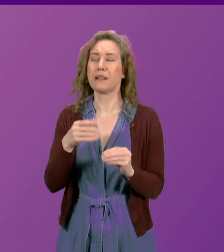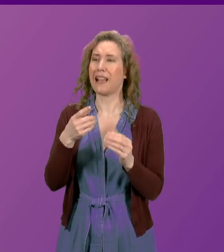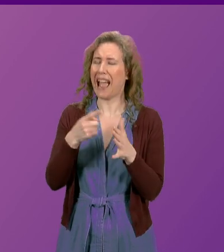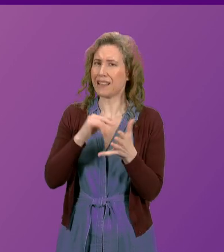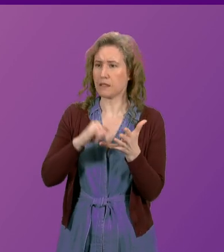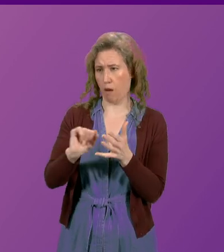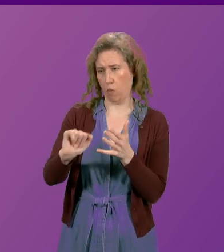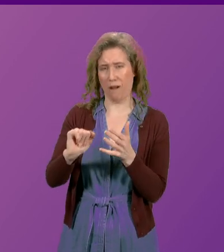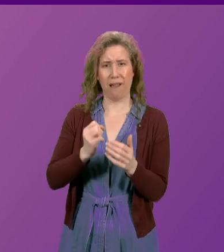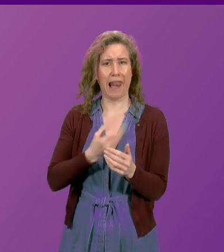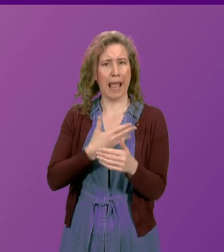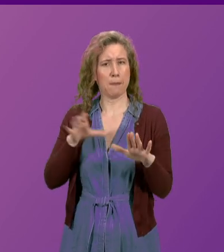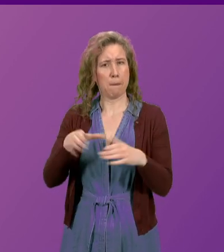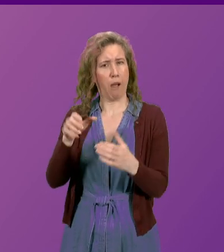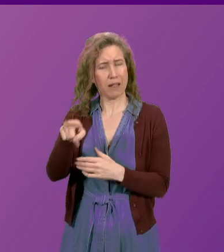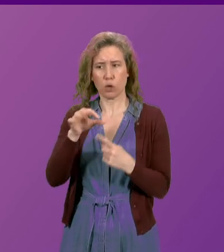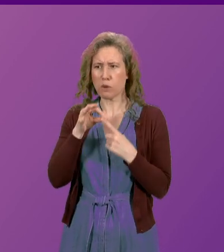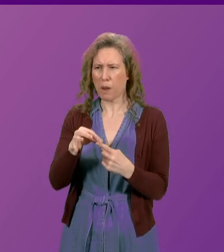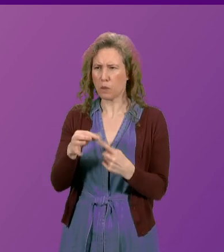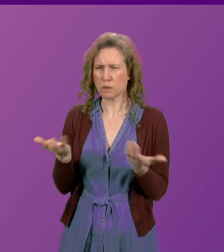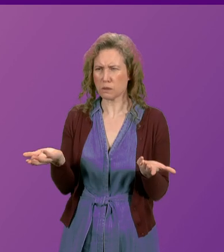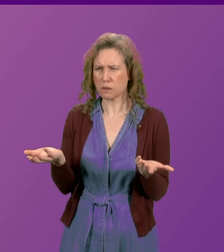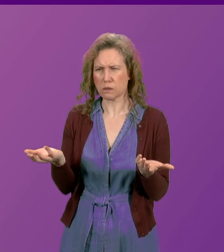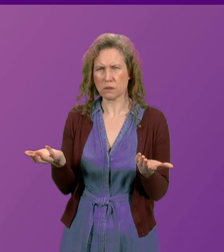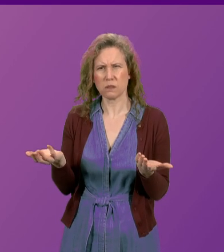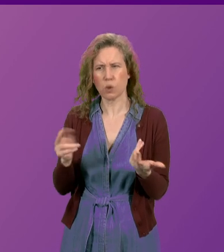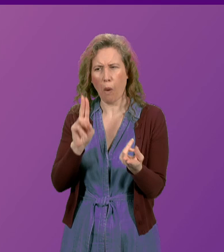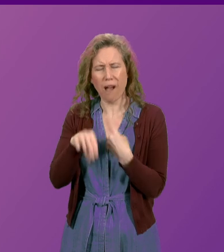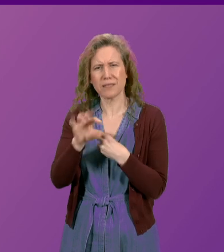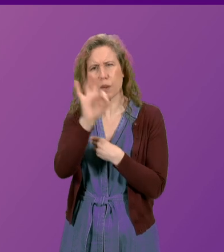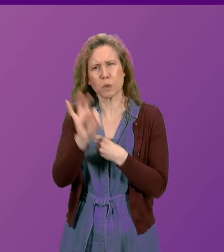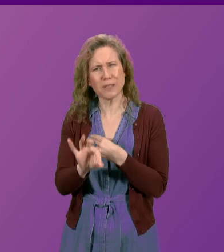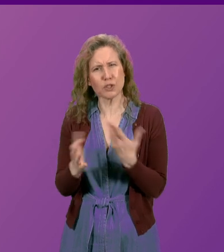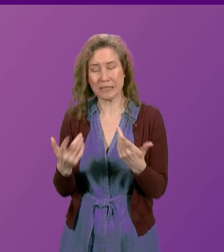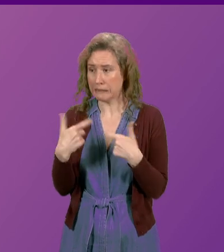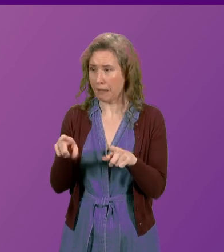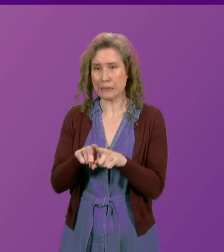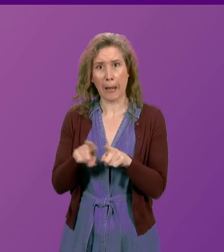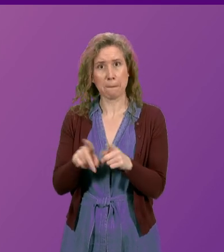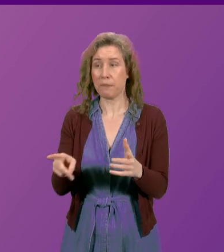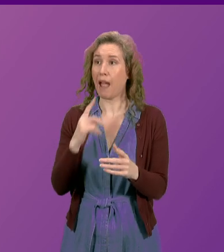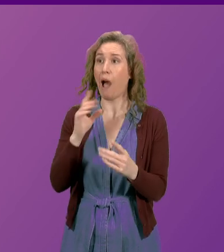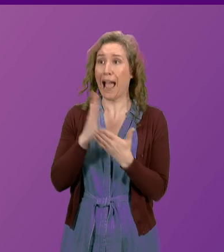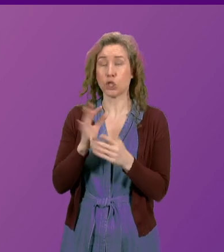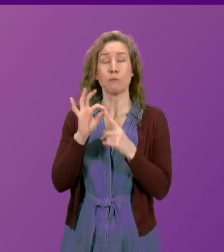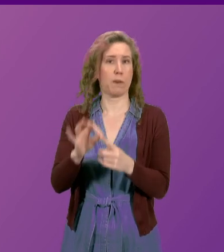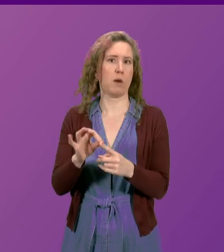is proposing no answer to these issues. In fact, it is proposing the reverse by saying that it will